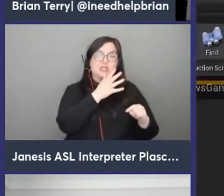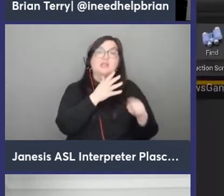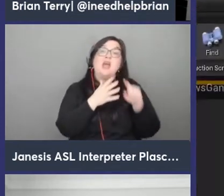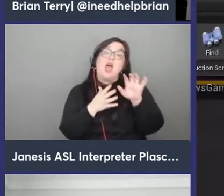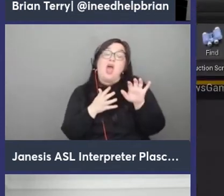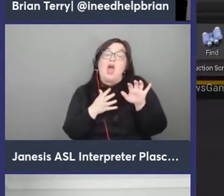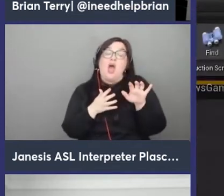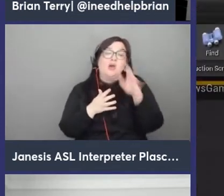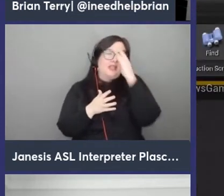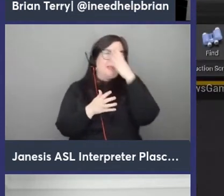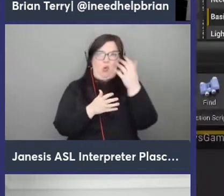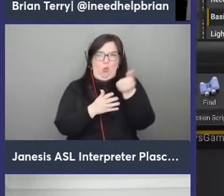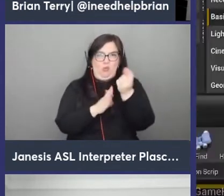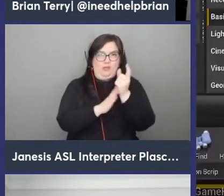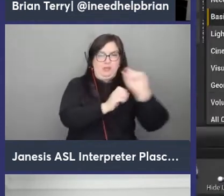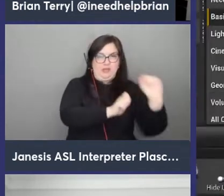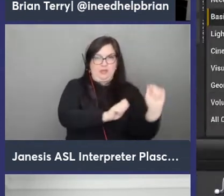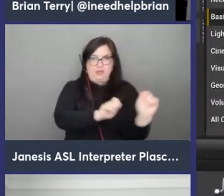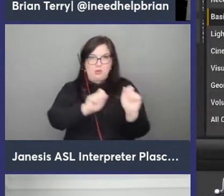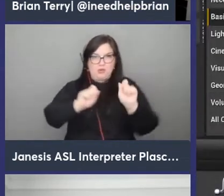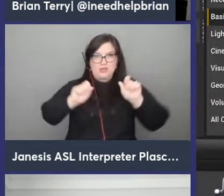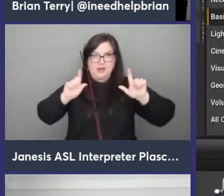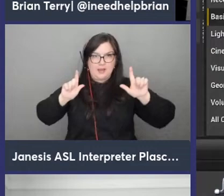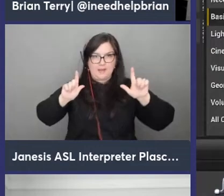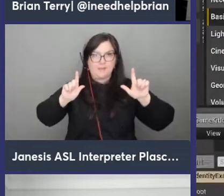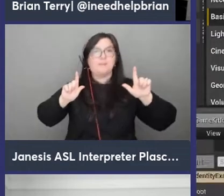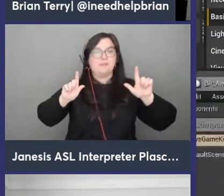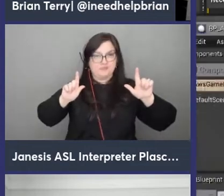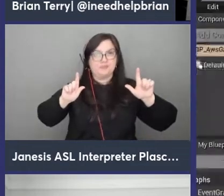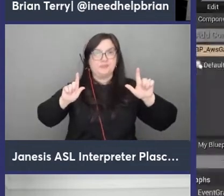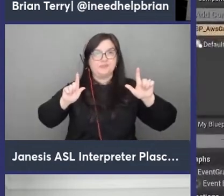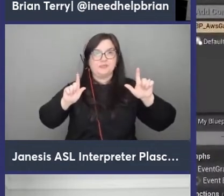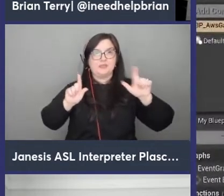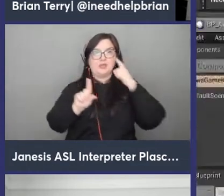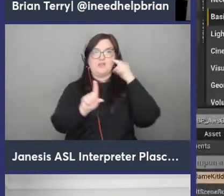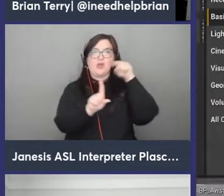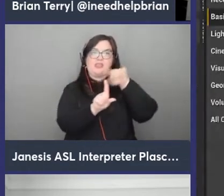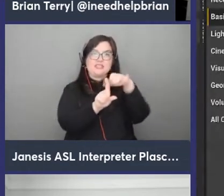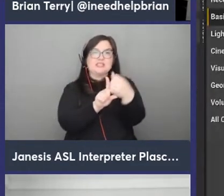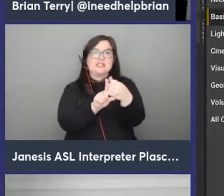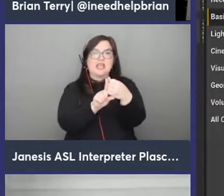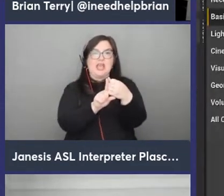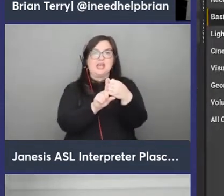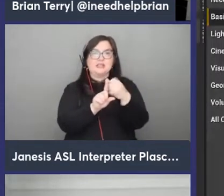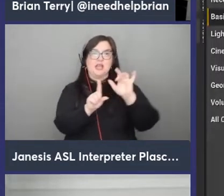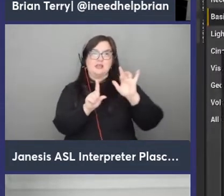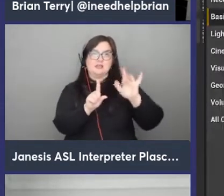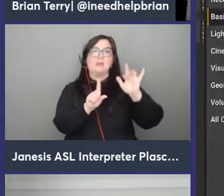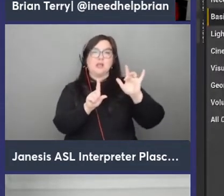I may just pull that up a little bit. So in this case, when you double click on that round sphere there,